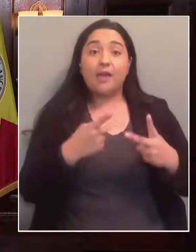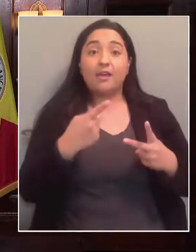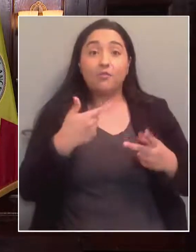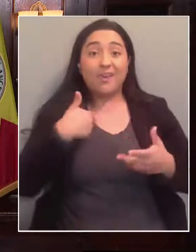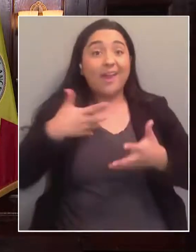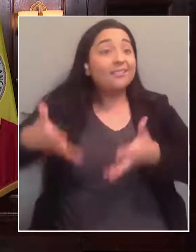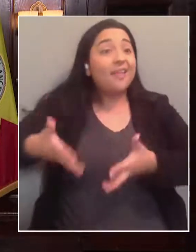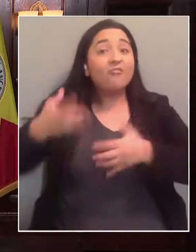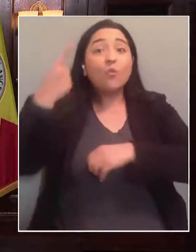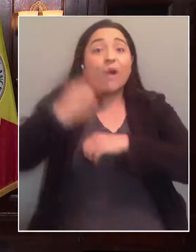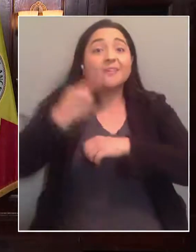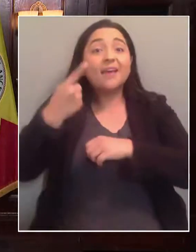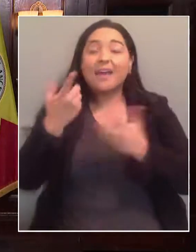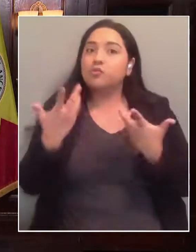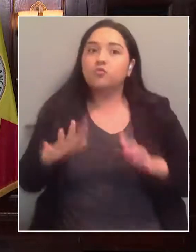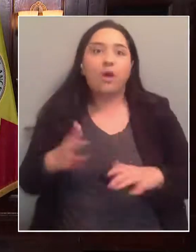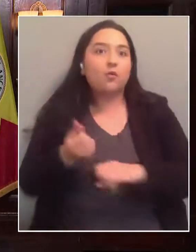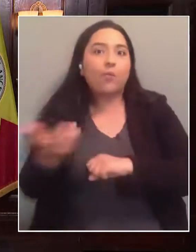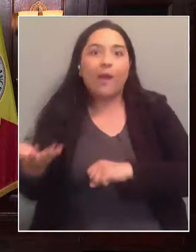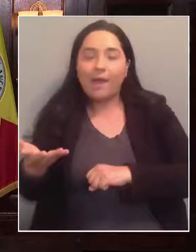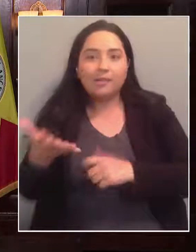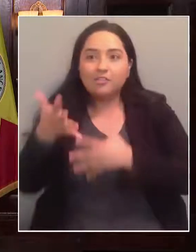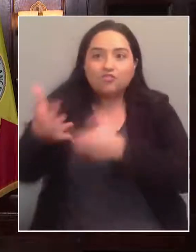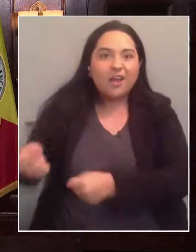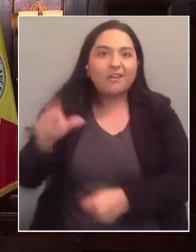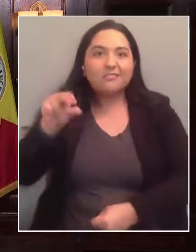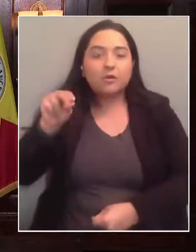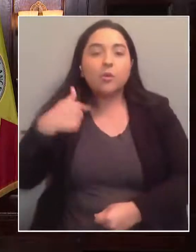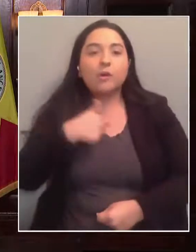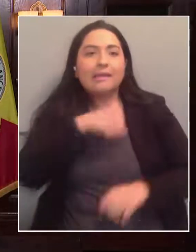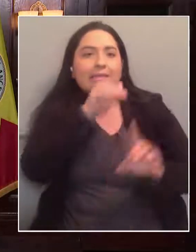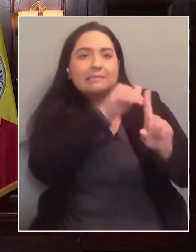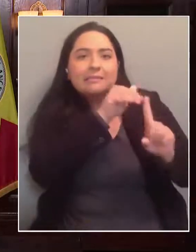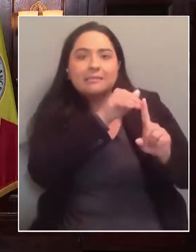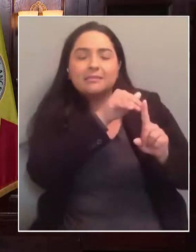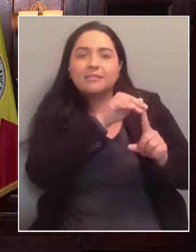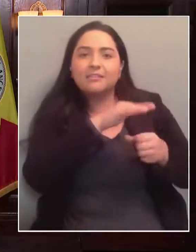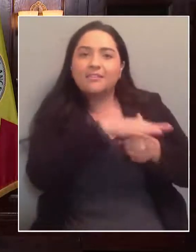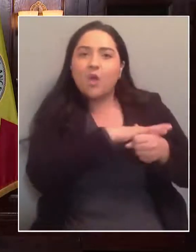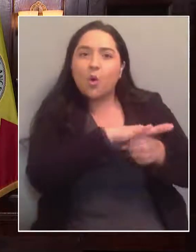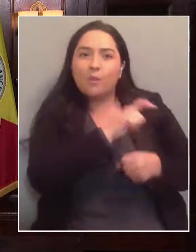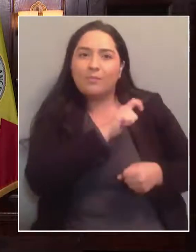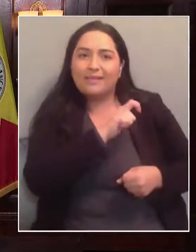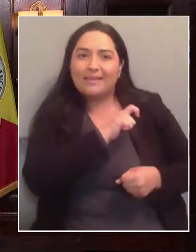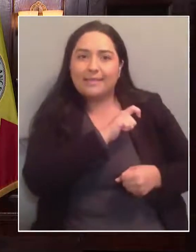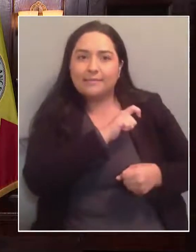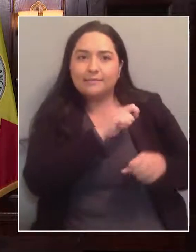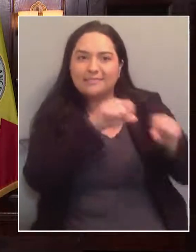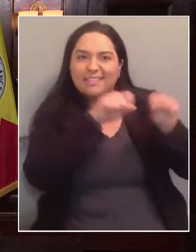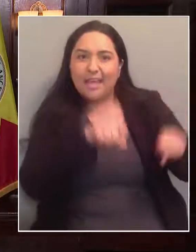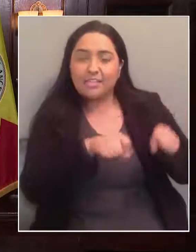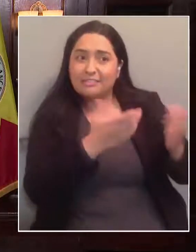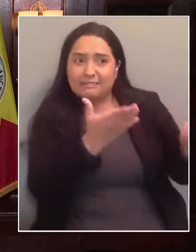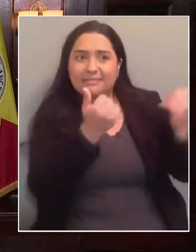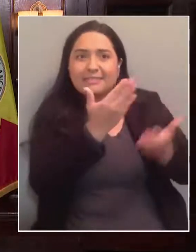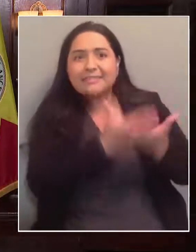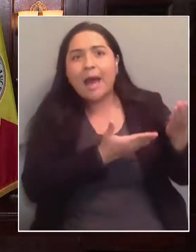SO WE TOLD THE LOCAL POLICE STATION, SEND OVER A FEW PEOPLE AND GET IT IN THE ARMS OF POLICE OFFICERS BECAUSE THEY'RE